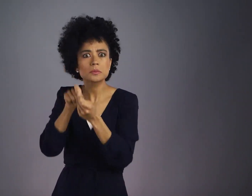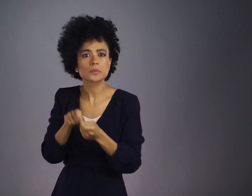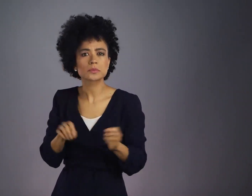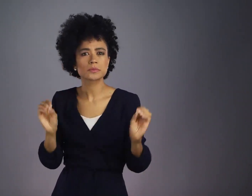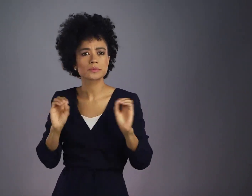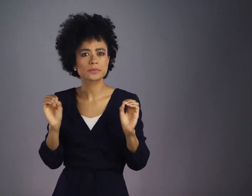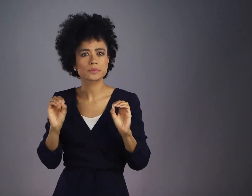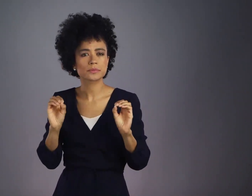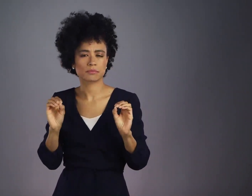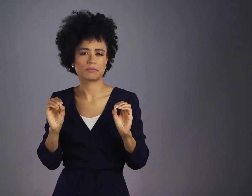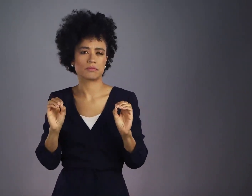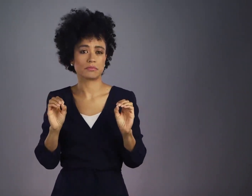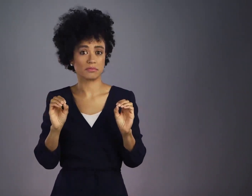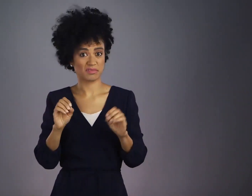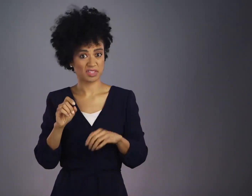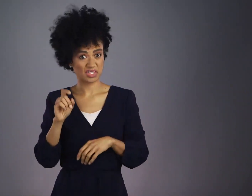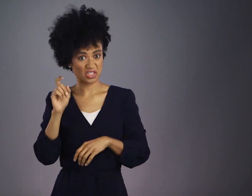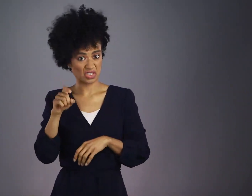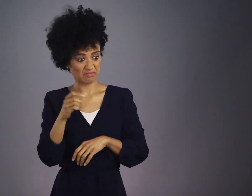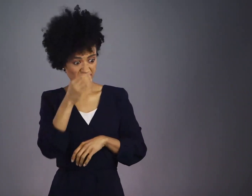should we tell her in detail?